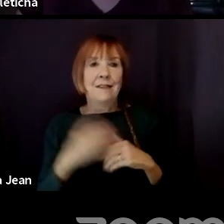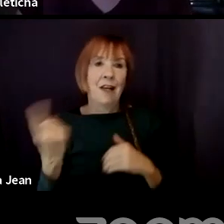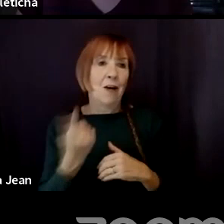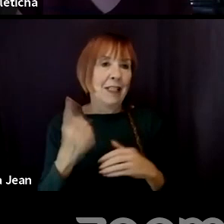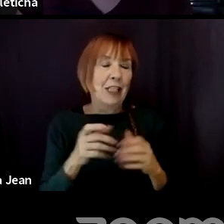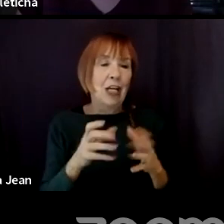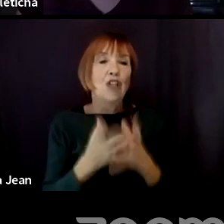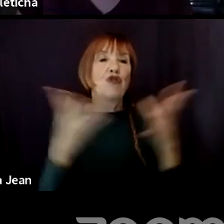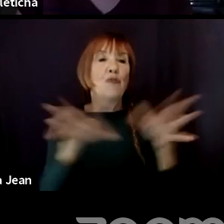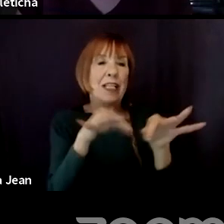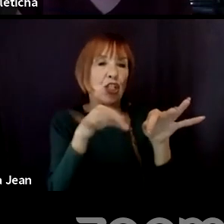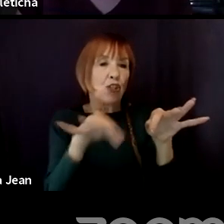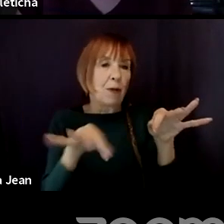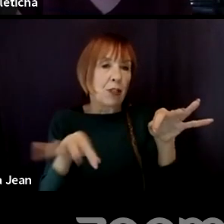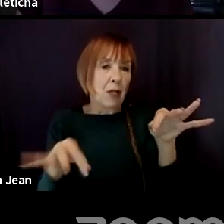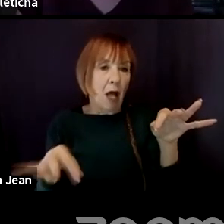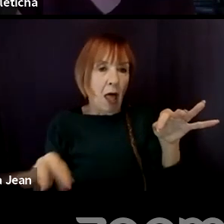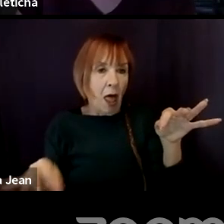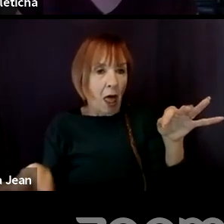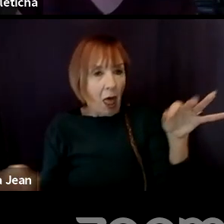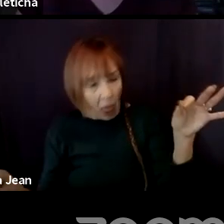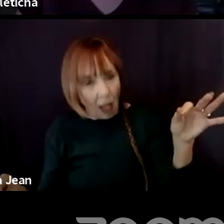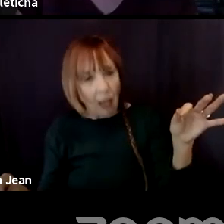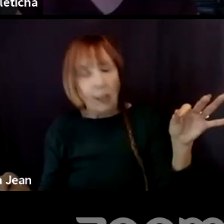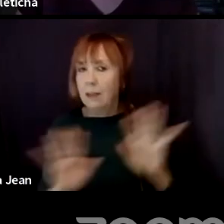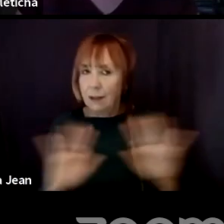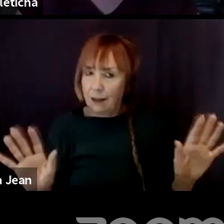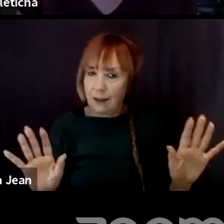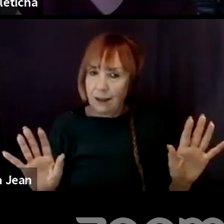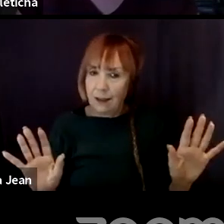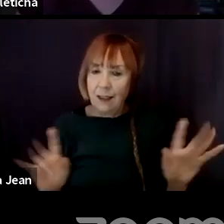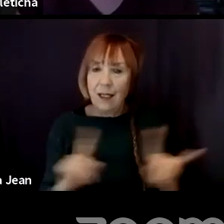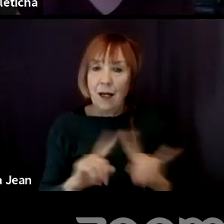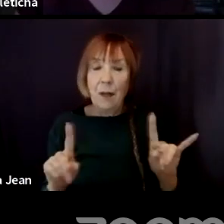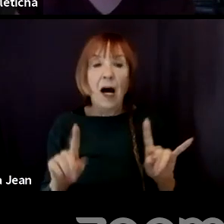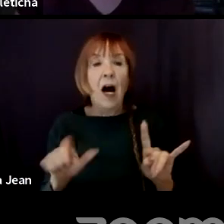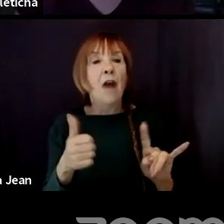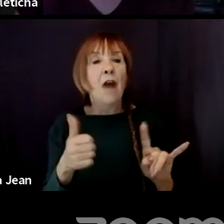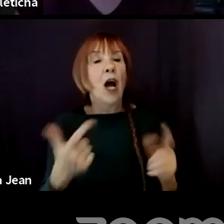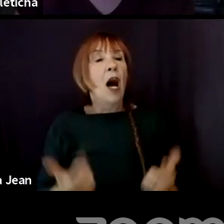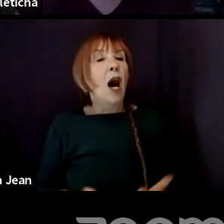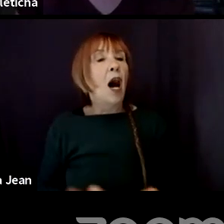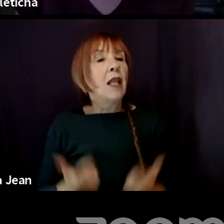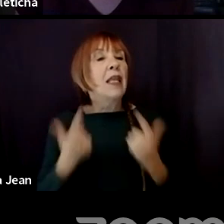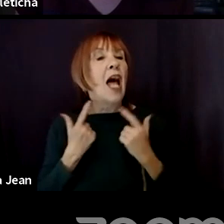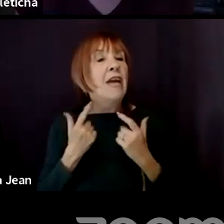But I will also say that another as like a life tip. Another mistake writers make